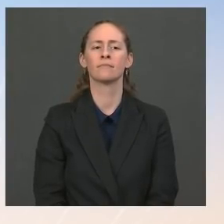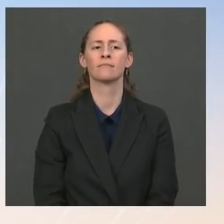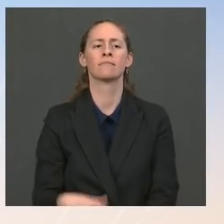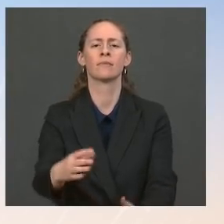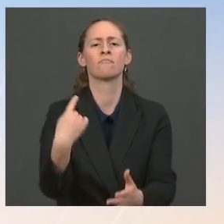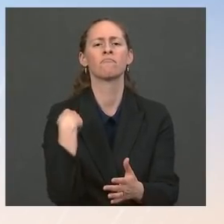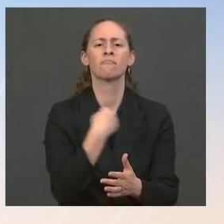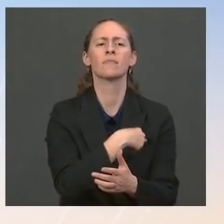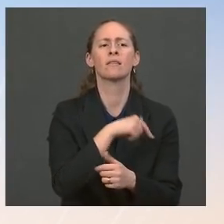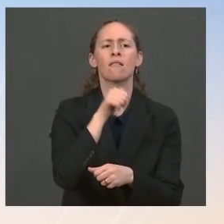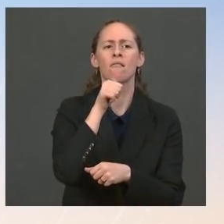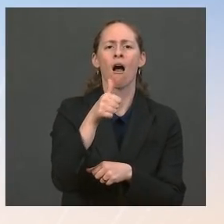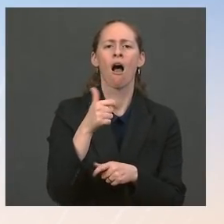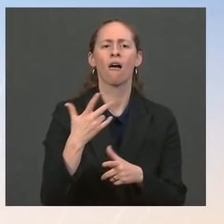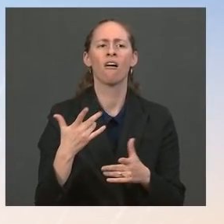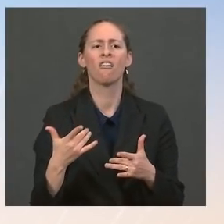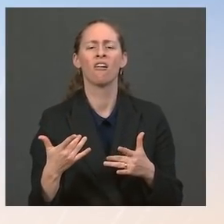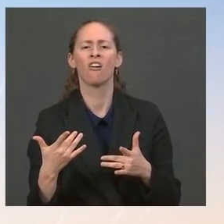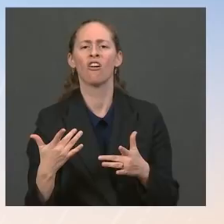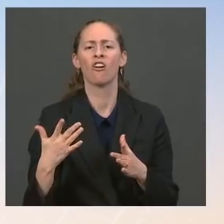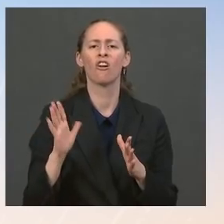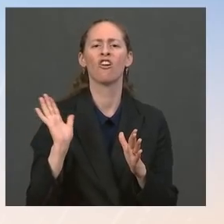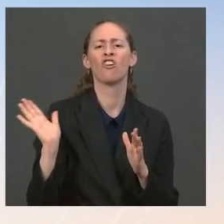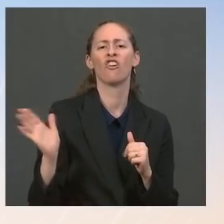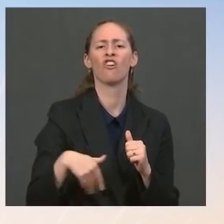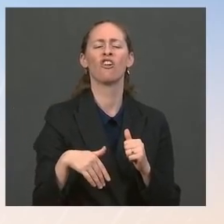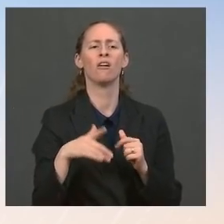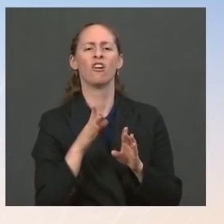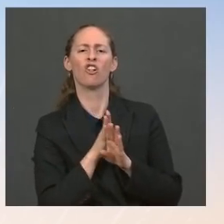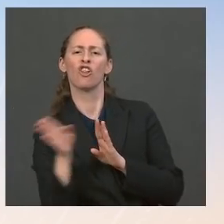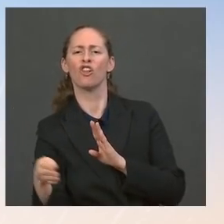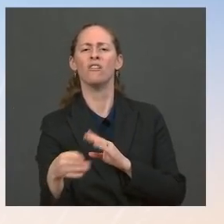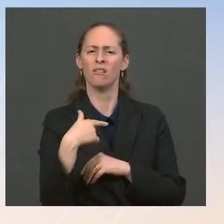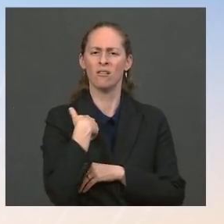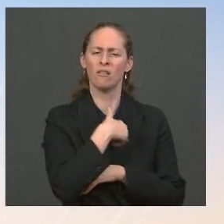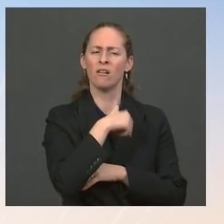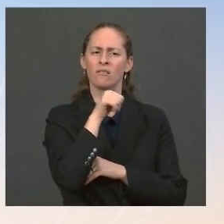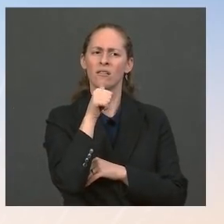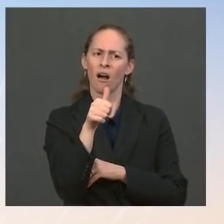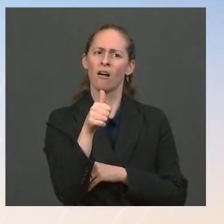In fact -- in fact, we are restoring people